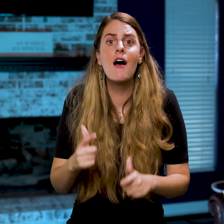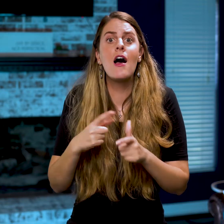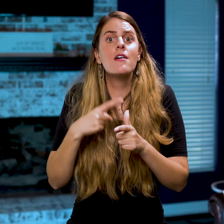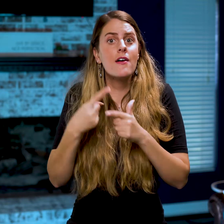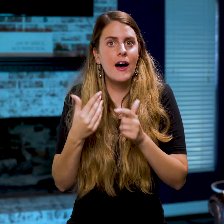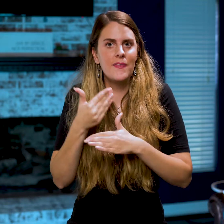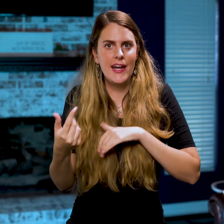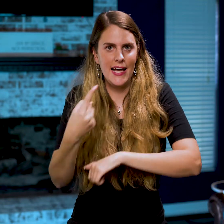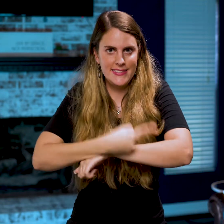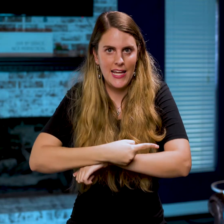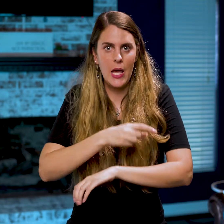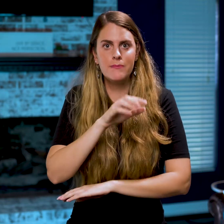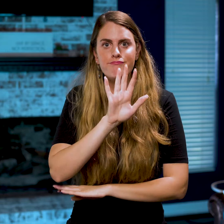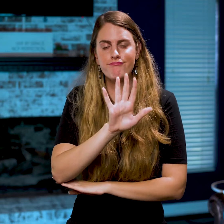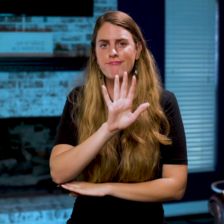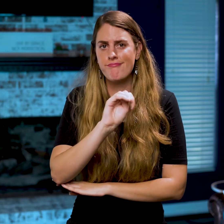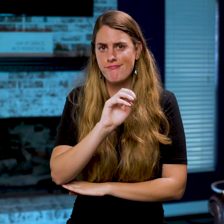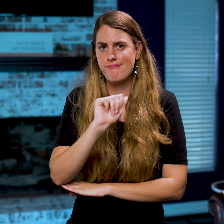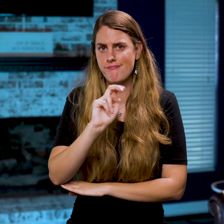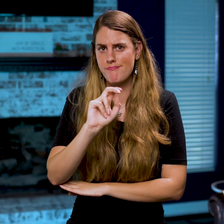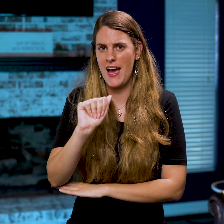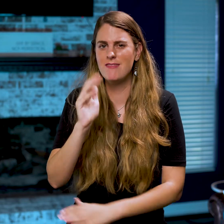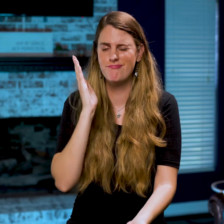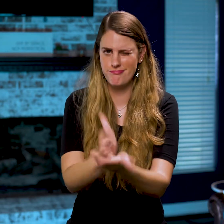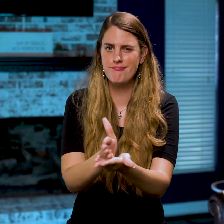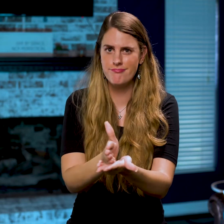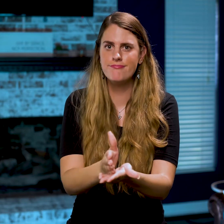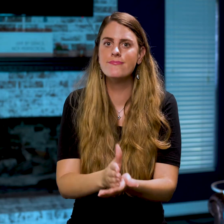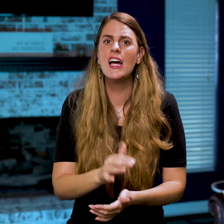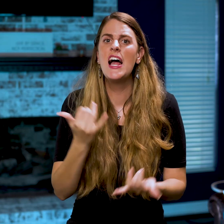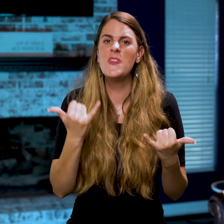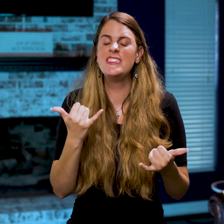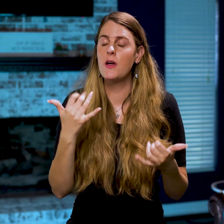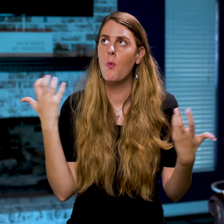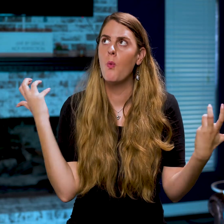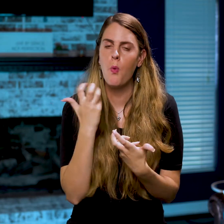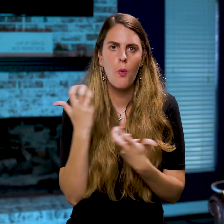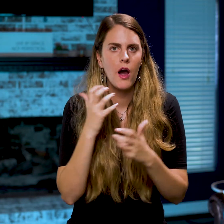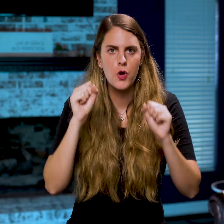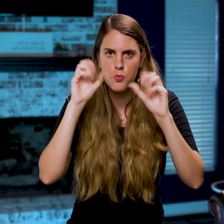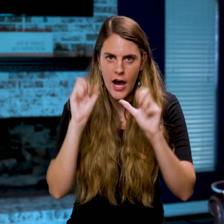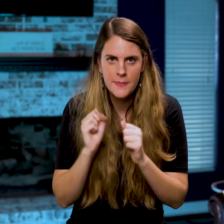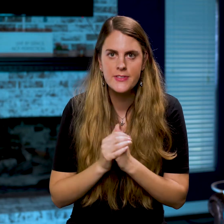Then the next day, the manna ceases. This is incredible!